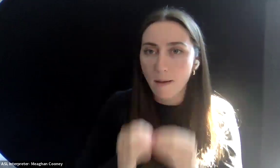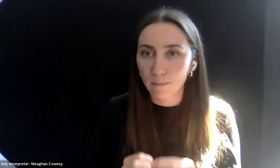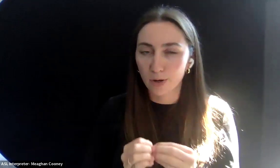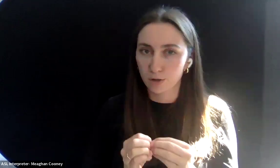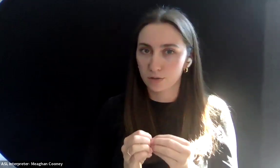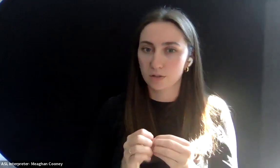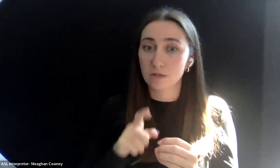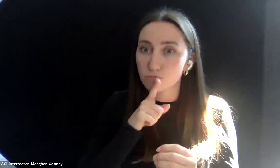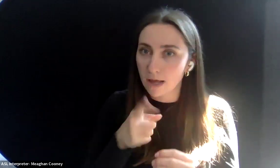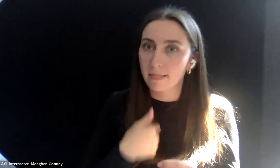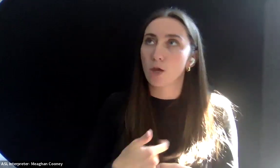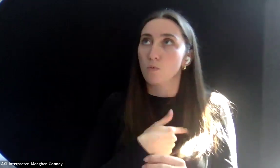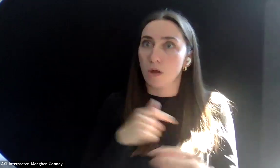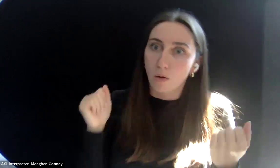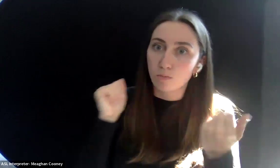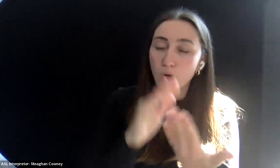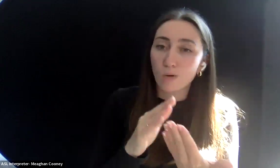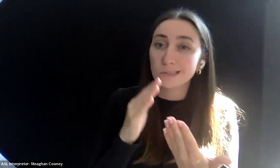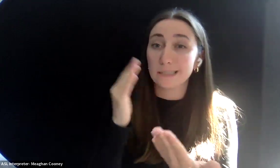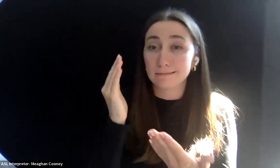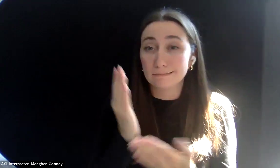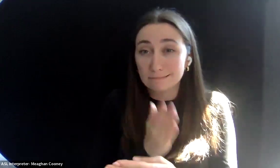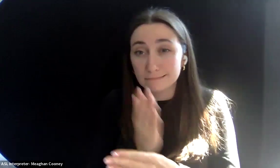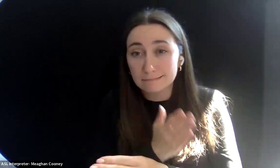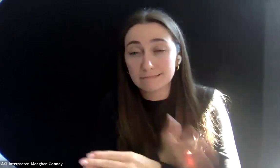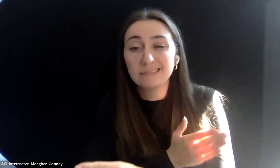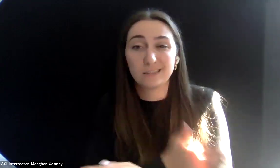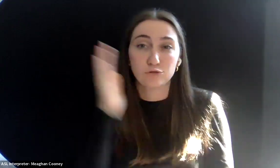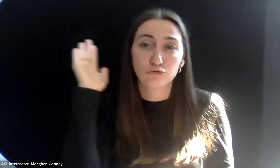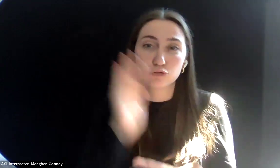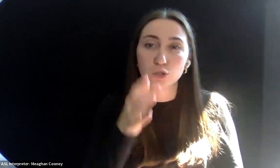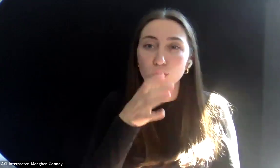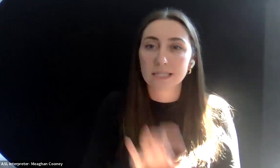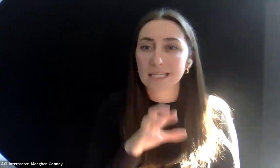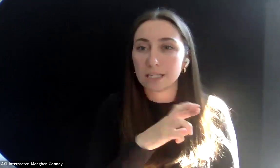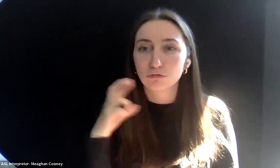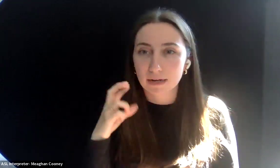adequate steps to reduce the heat risks over the useful life of the project.